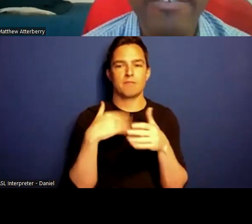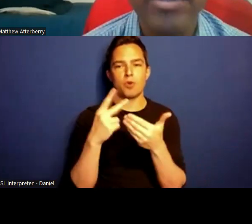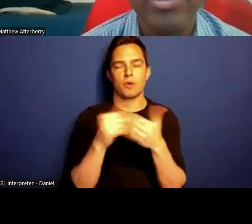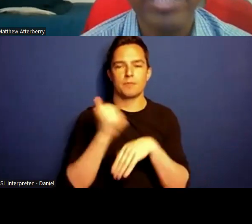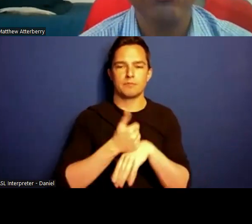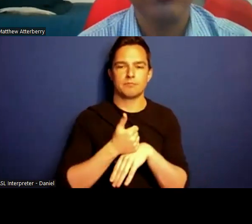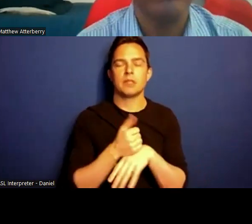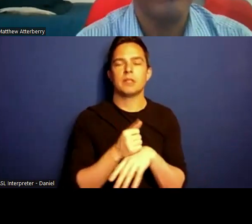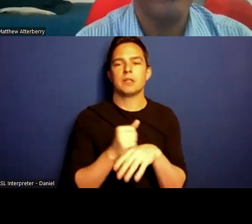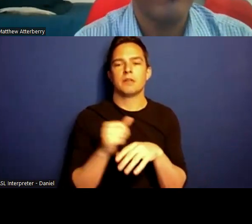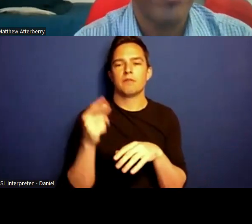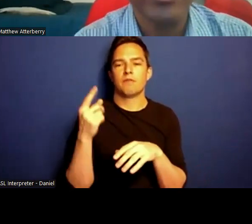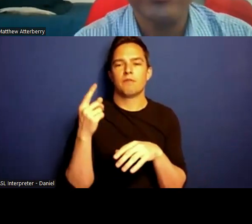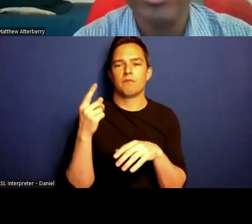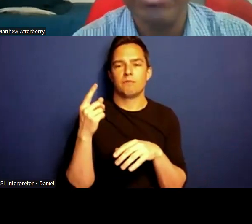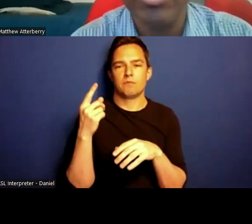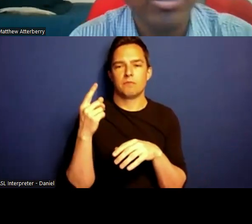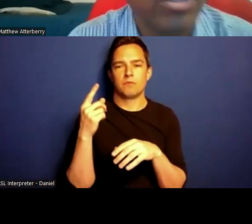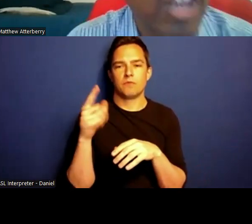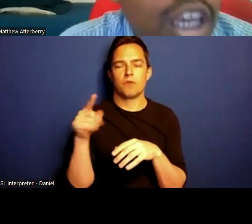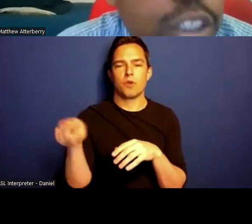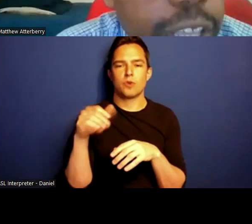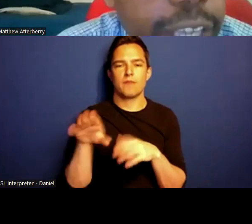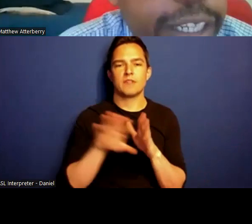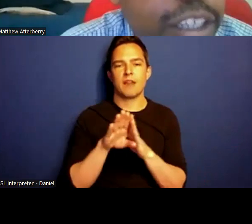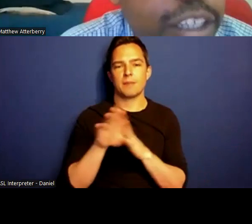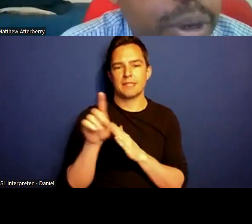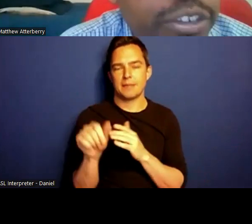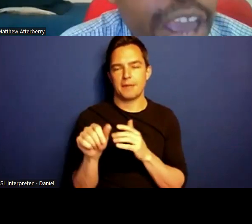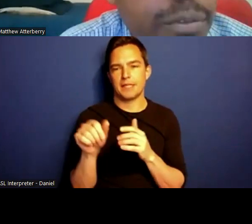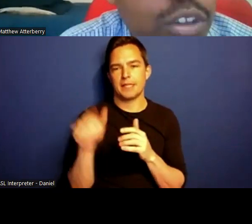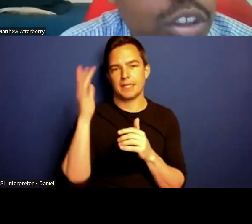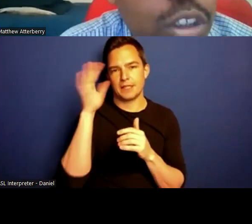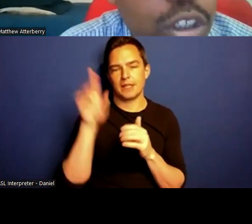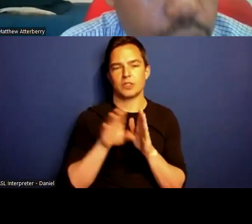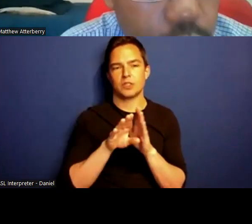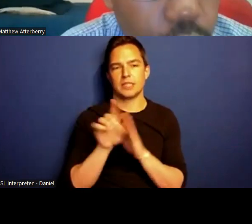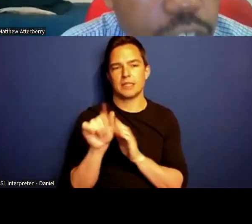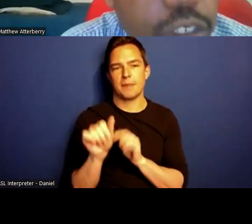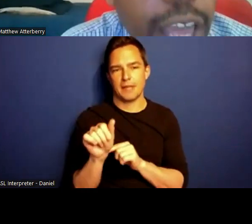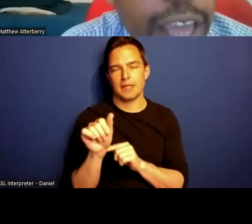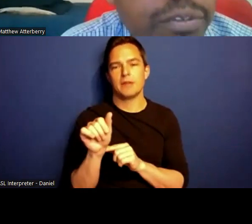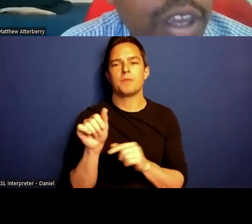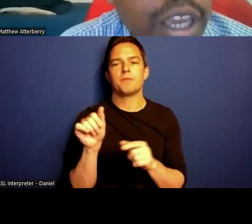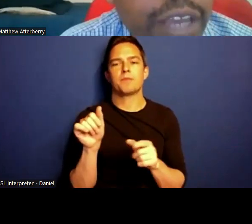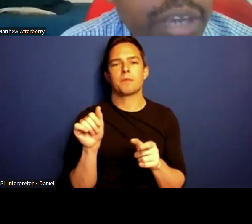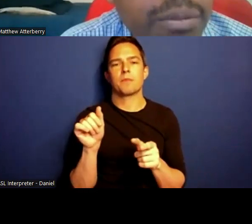have intellectual developmental disabilities that they can experience having college life and be